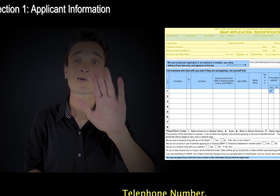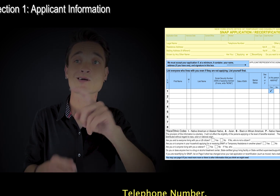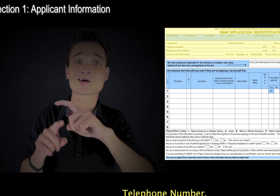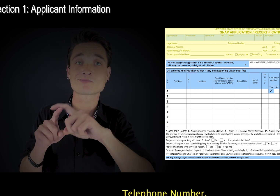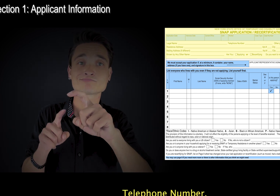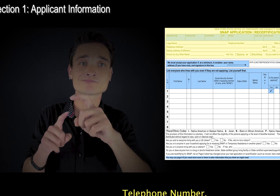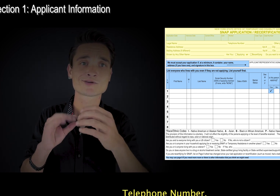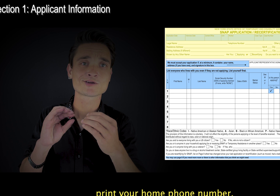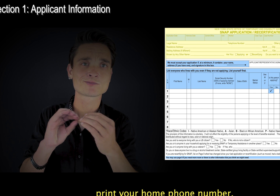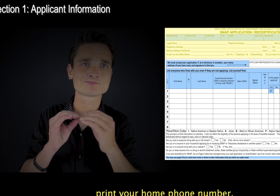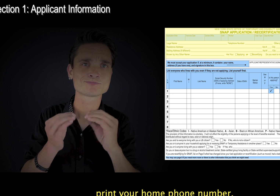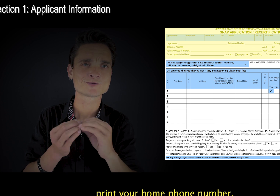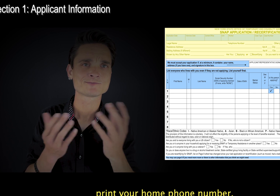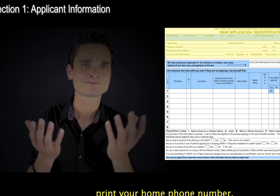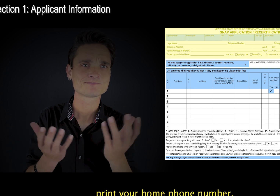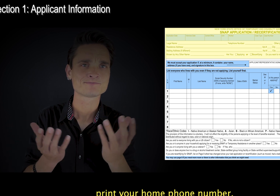Telephone Number, print your home phone number.